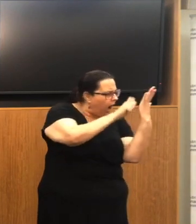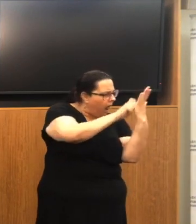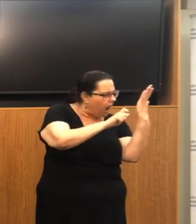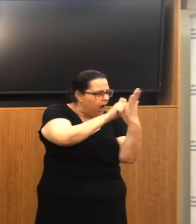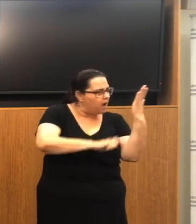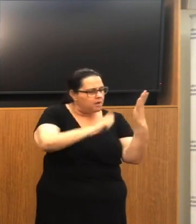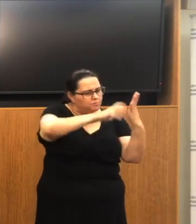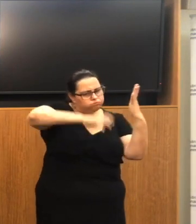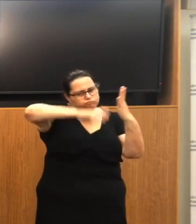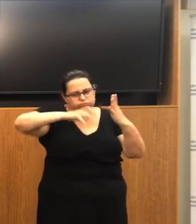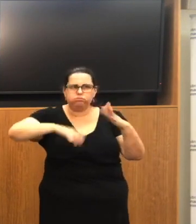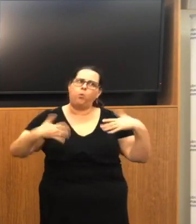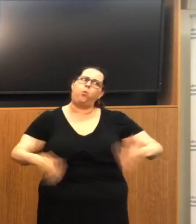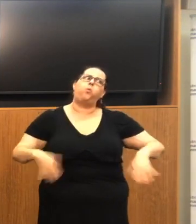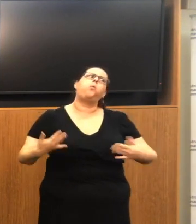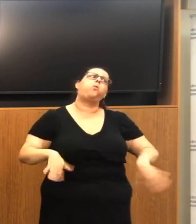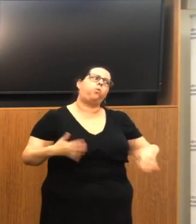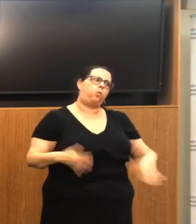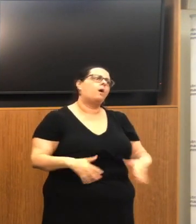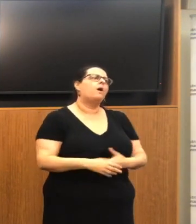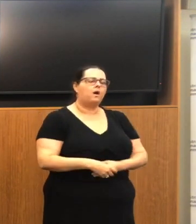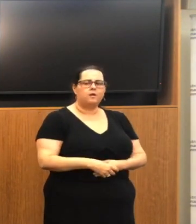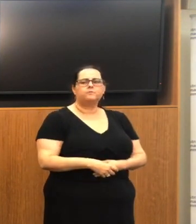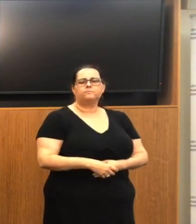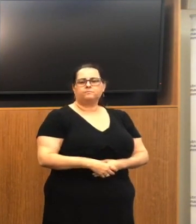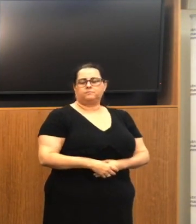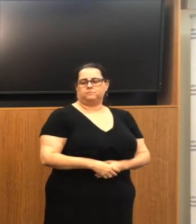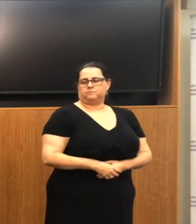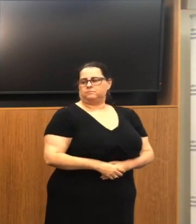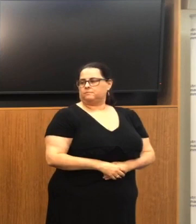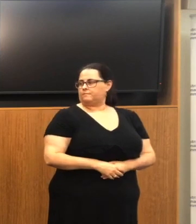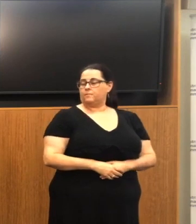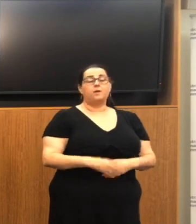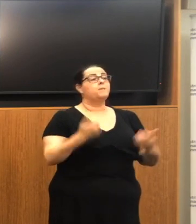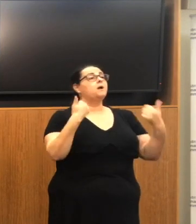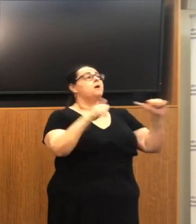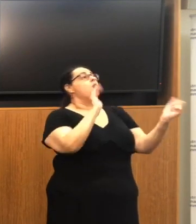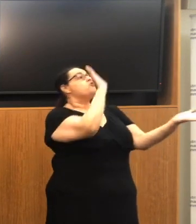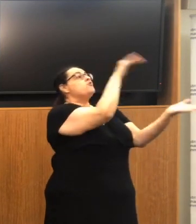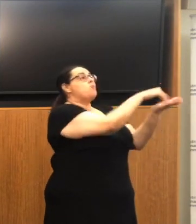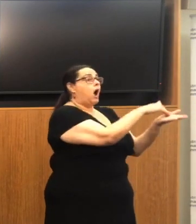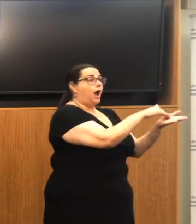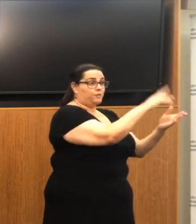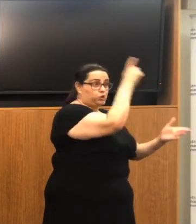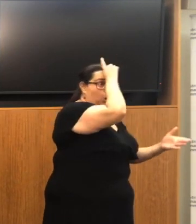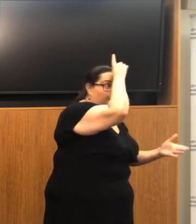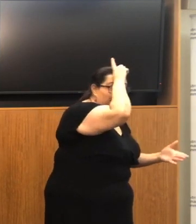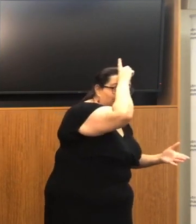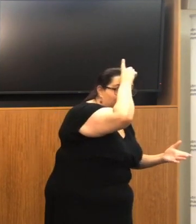So yeah, that's been my experience. And I'm glad, when we arrived in Germany in at the station,